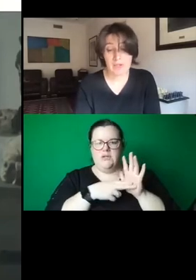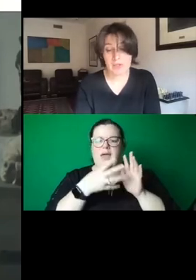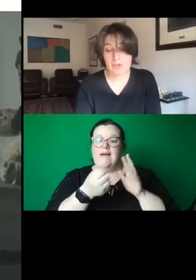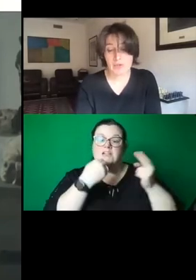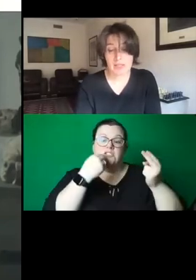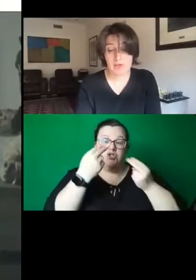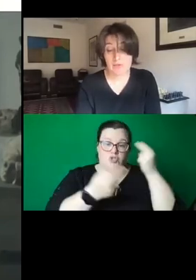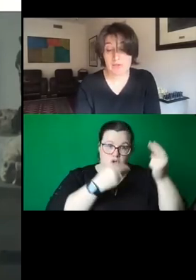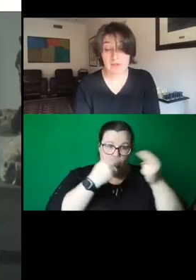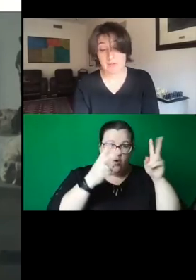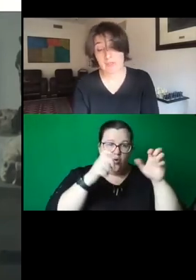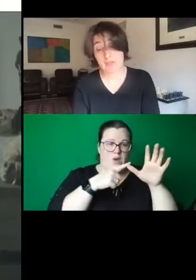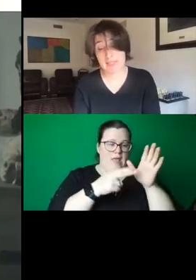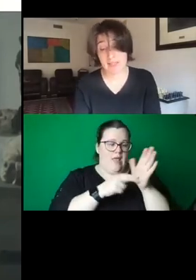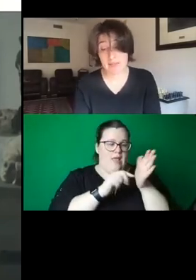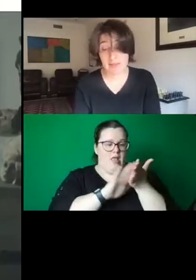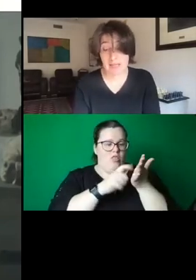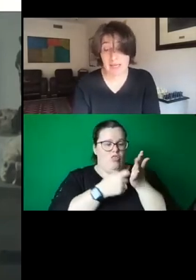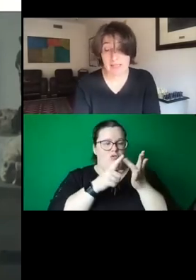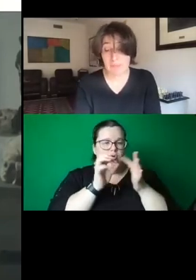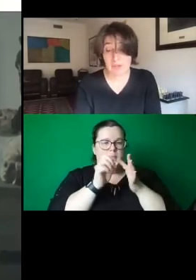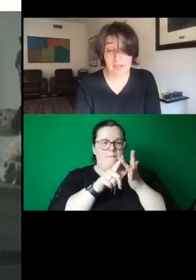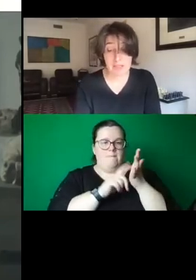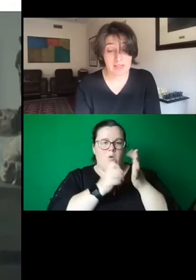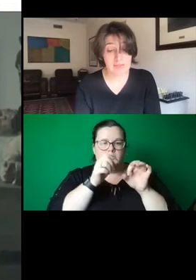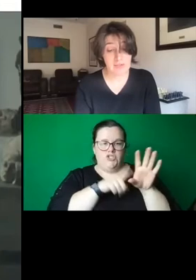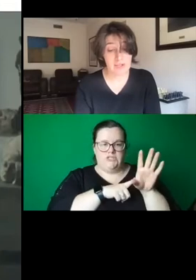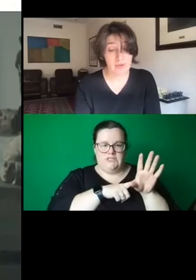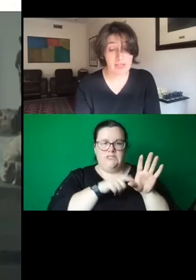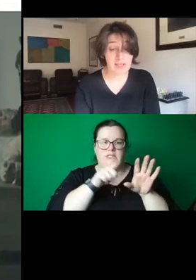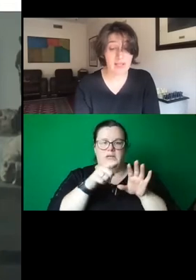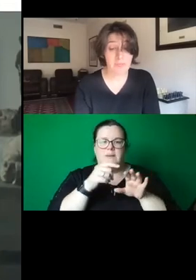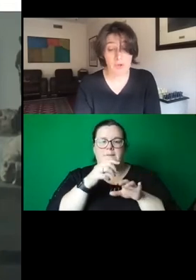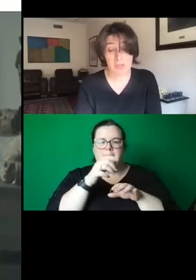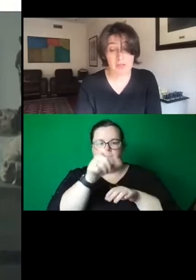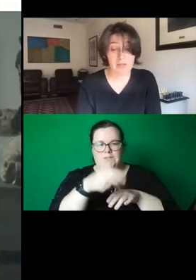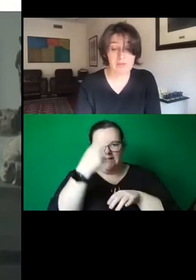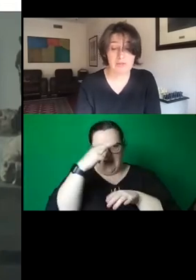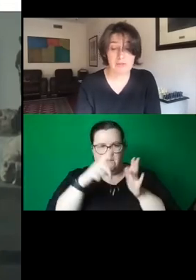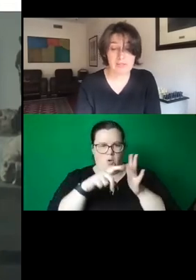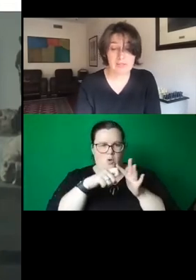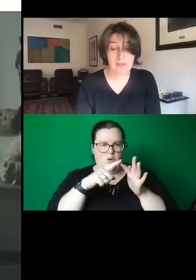australian of african descent and appearing in this video like a live monument referencing or